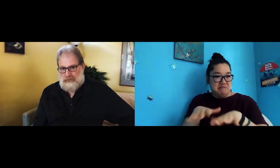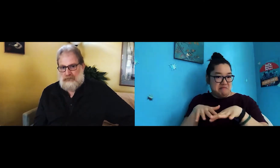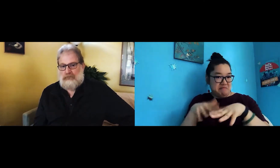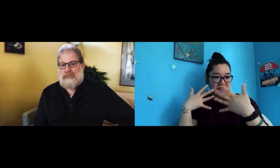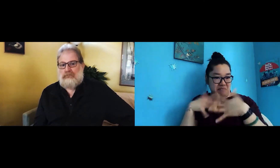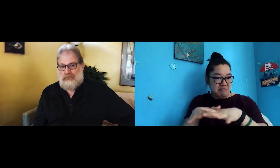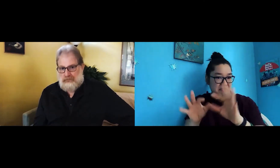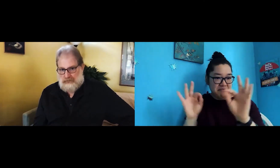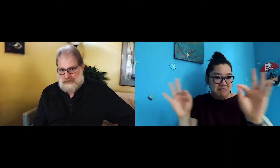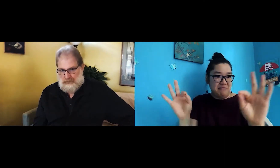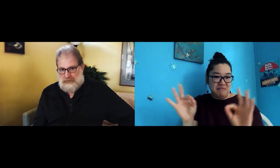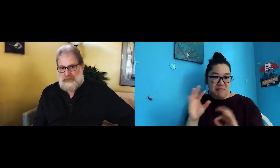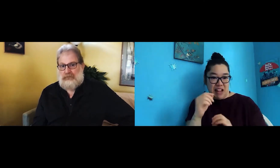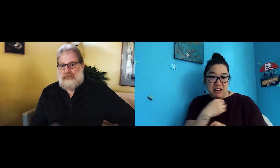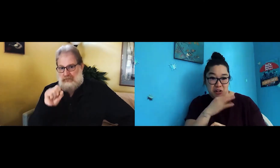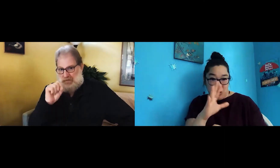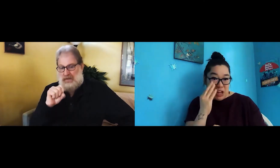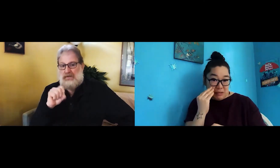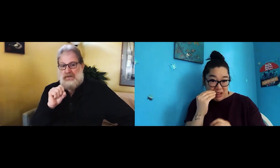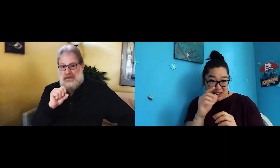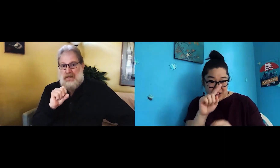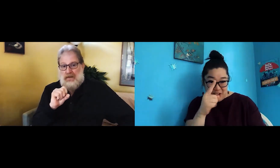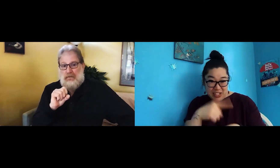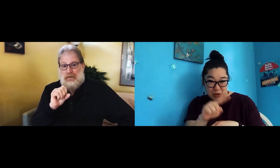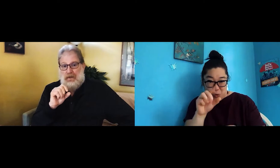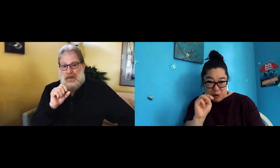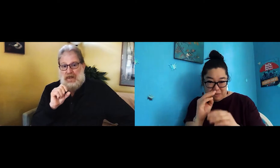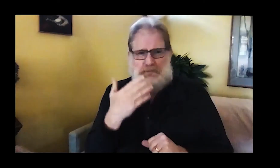create productions successfully. So, how was your first time experience on Zoom?